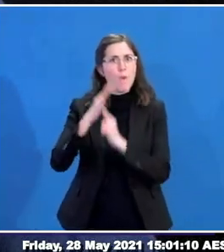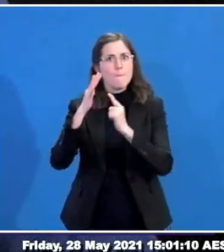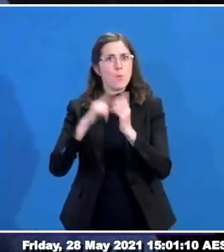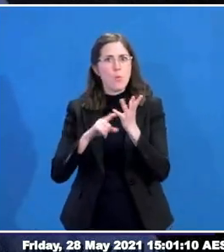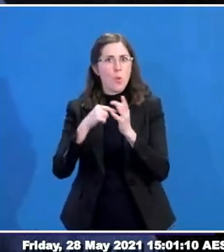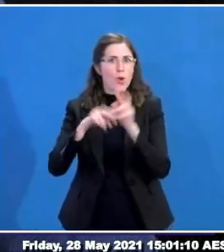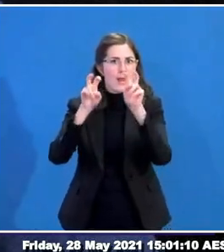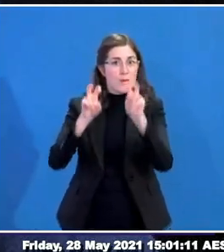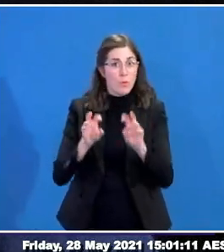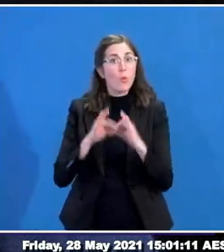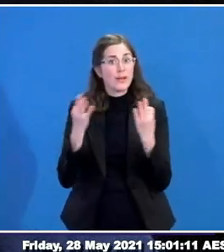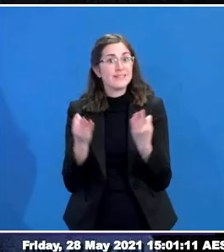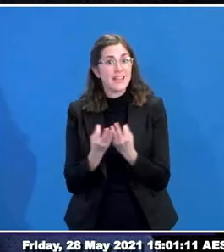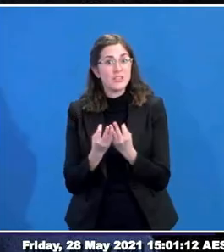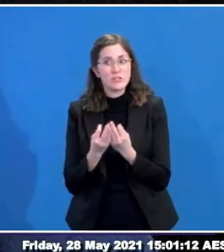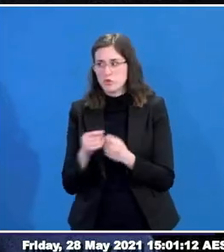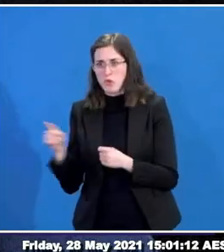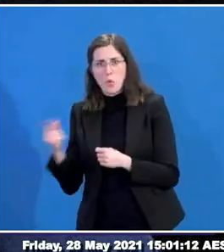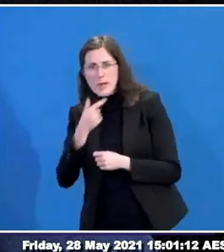look at the suitability of auditors.